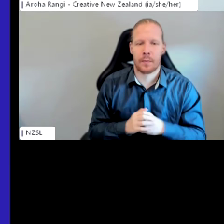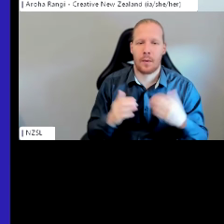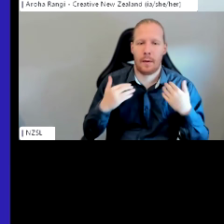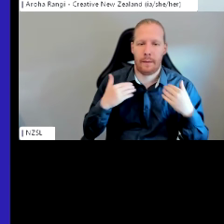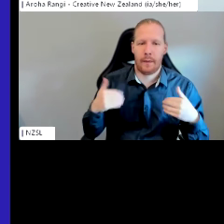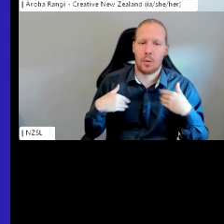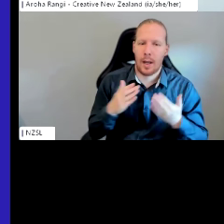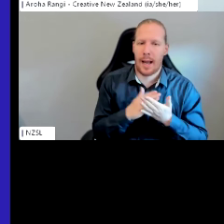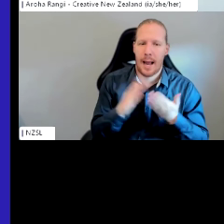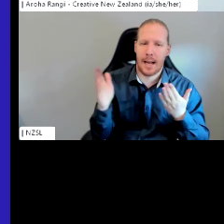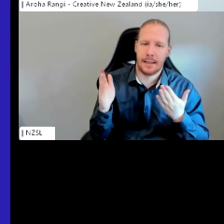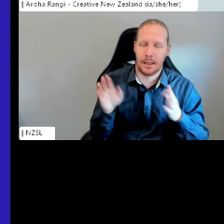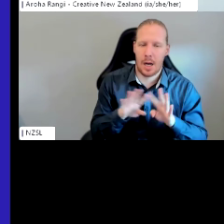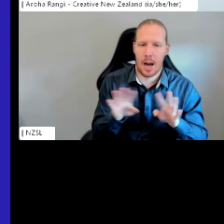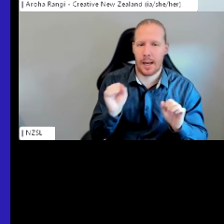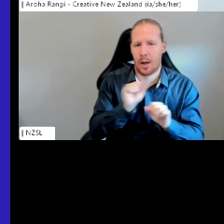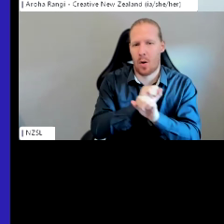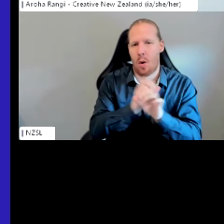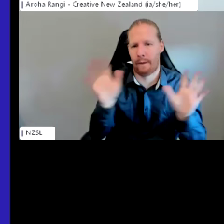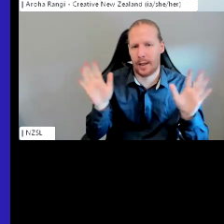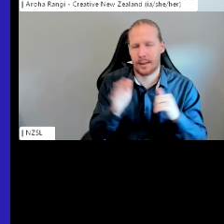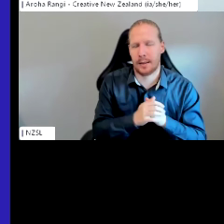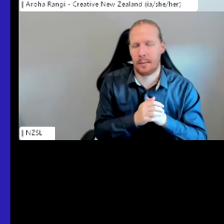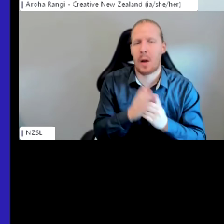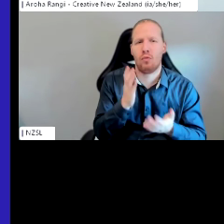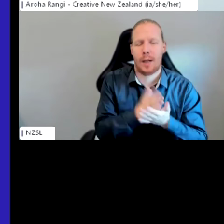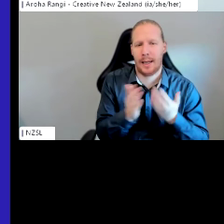even for people who don't have physical access problems, I think they also don't leave home